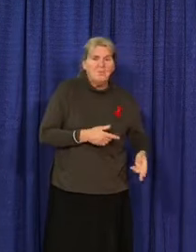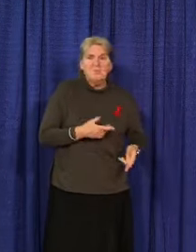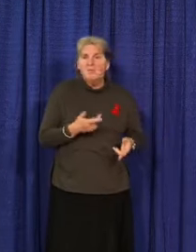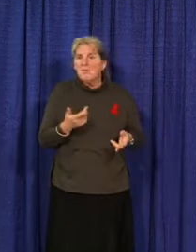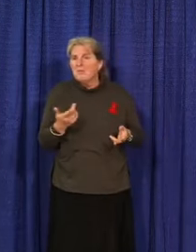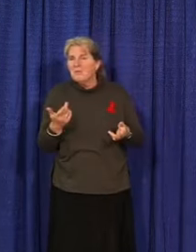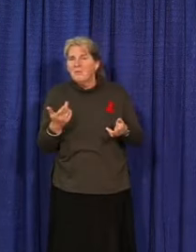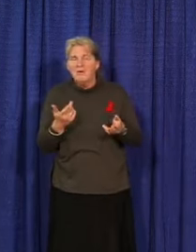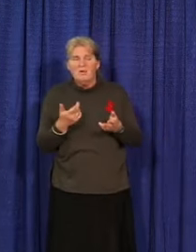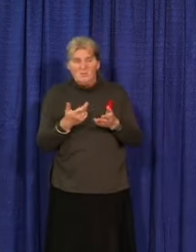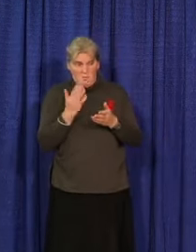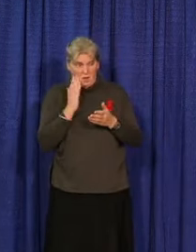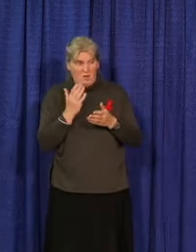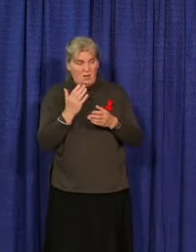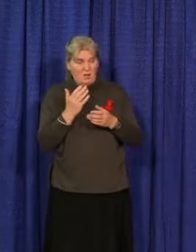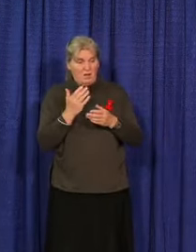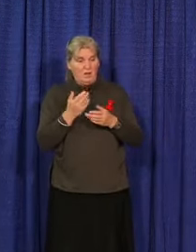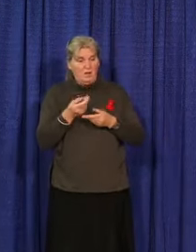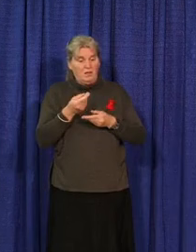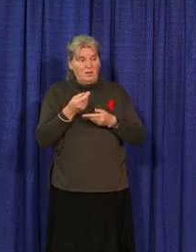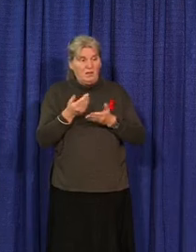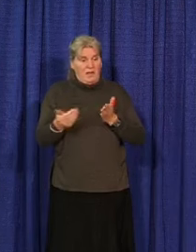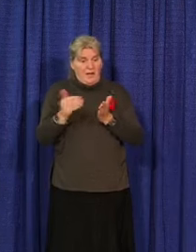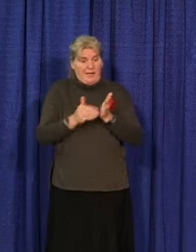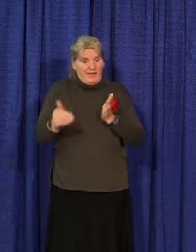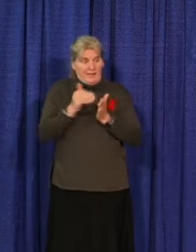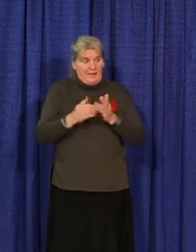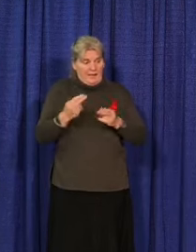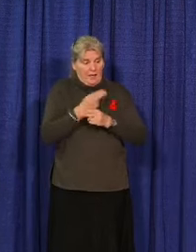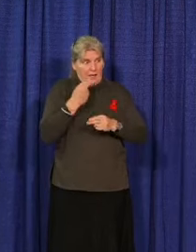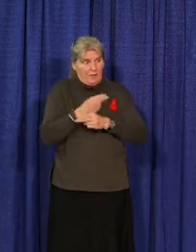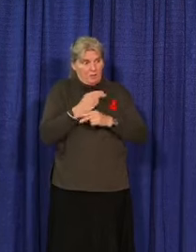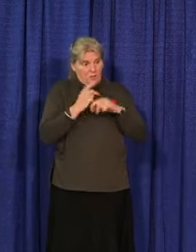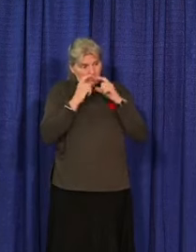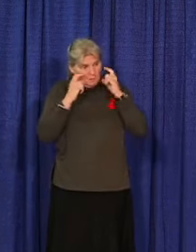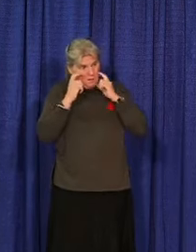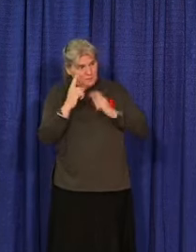possibility of having reusable masks?